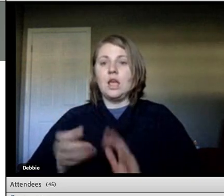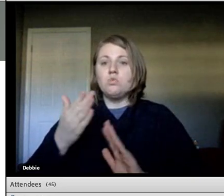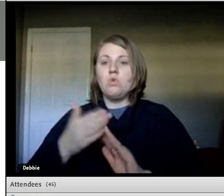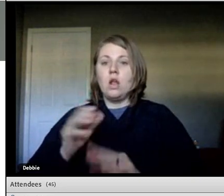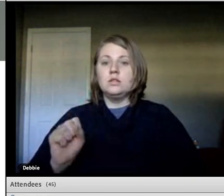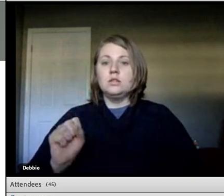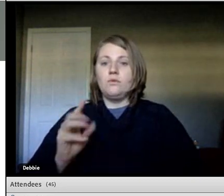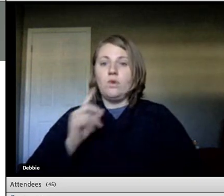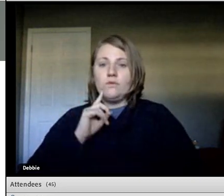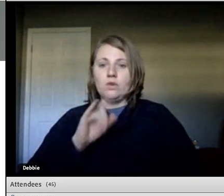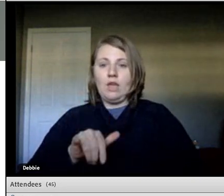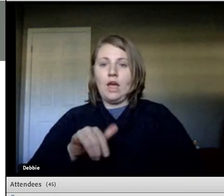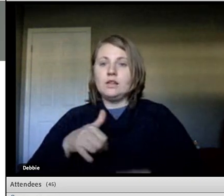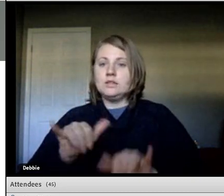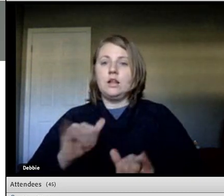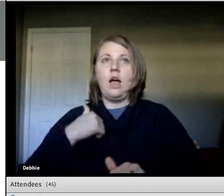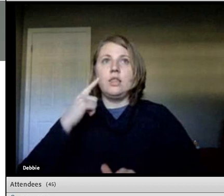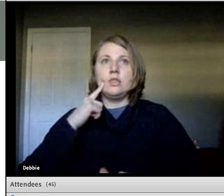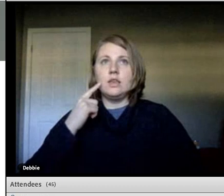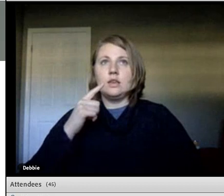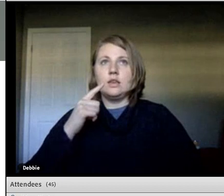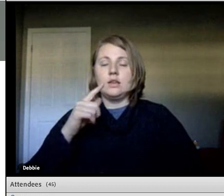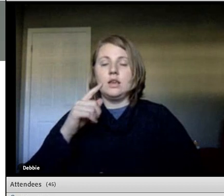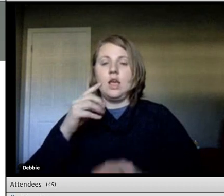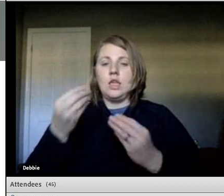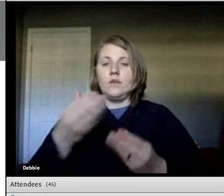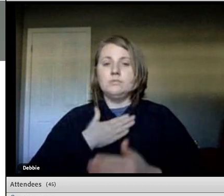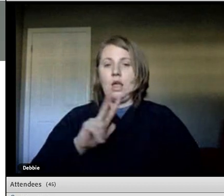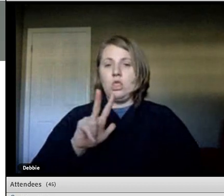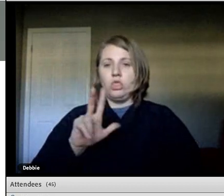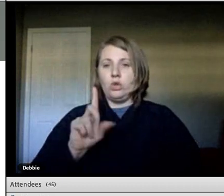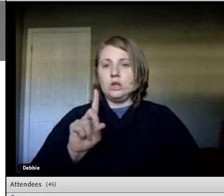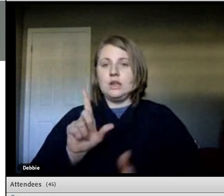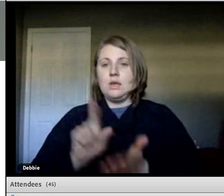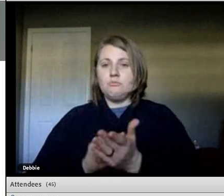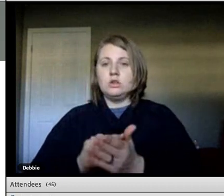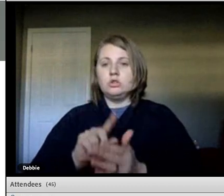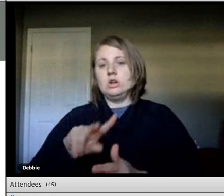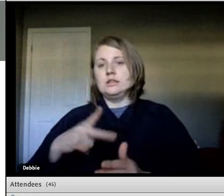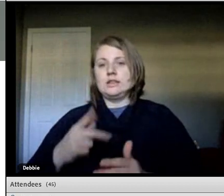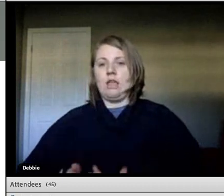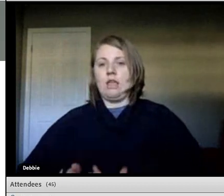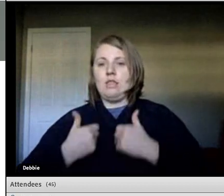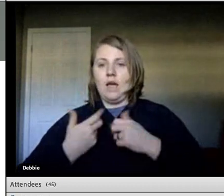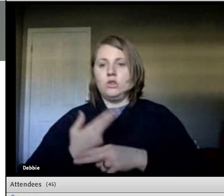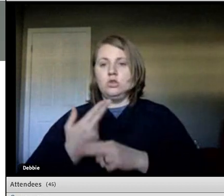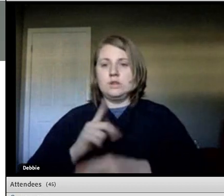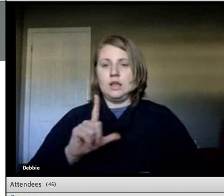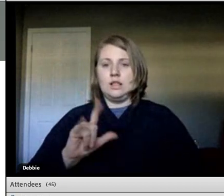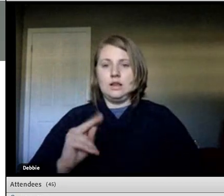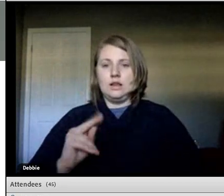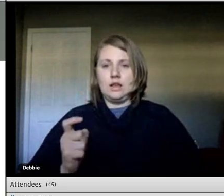so it's giving my 3D printer a second life just using Linux. There's different builds of Linux.